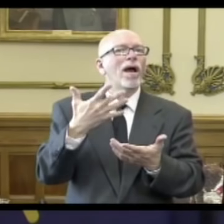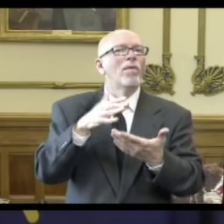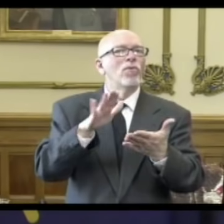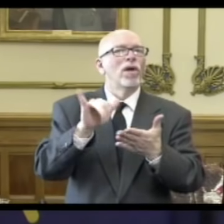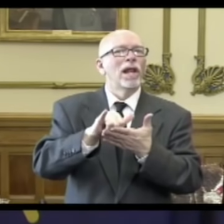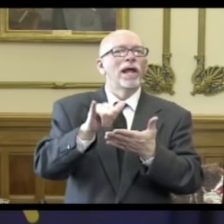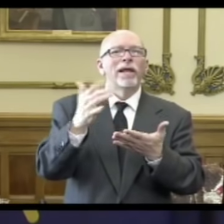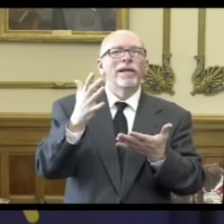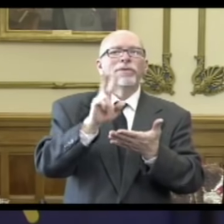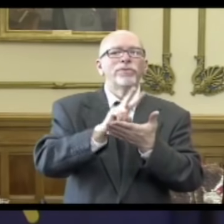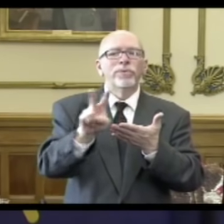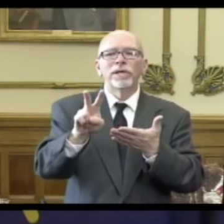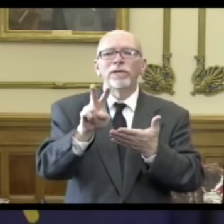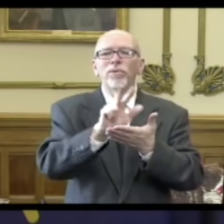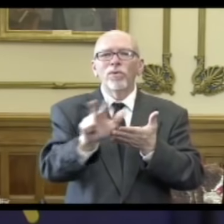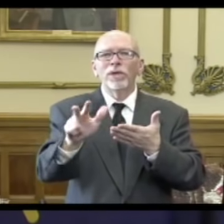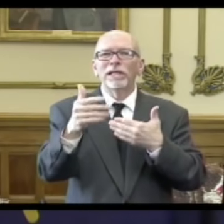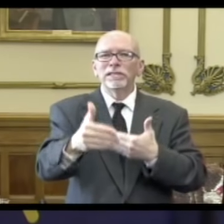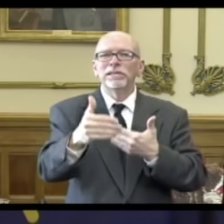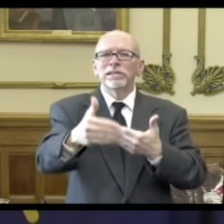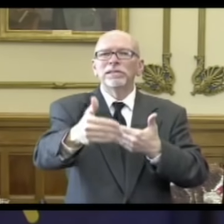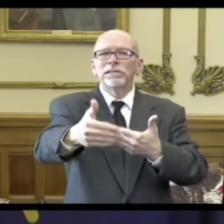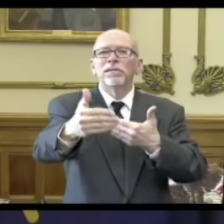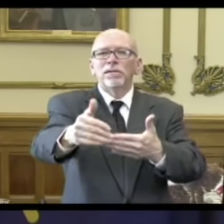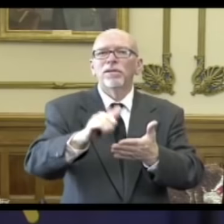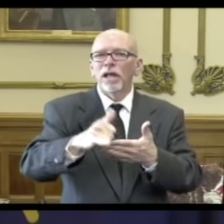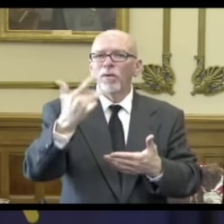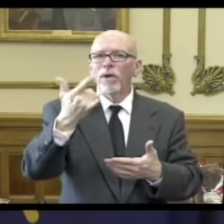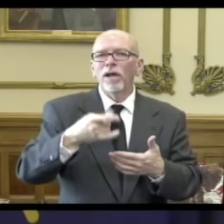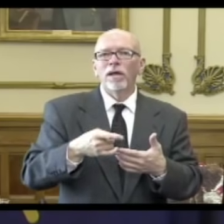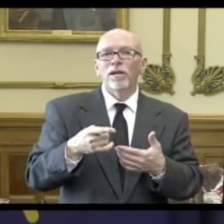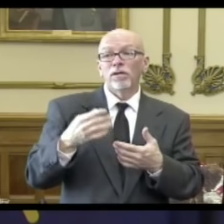BE OPERATING IN POSTURE WHERE WE'RE GOING TO HAVE TO CALL AUDIBLES. AND THAT'S WHY OF